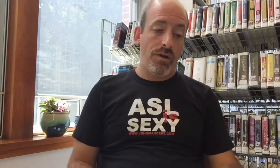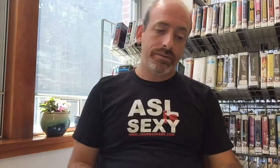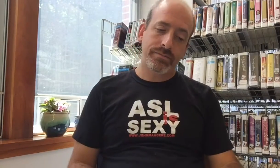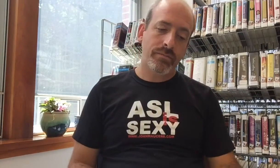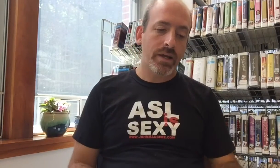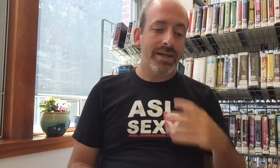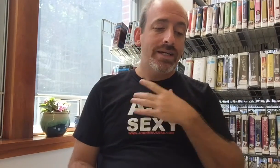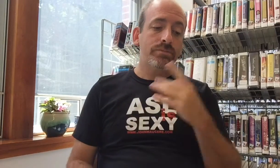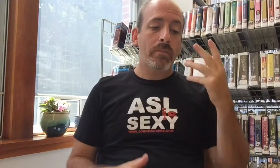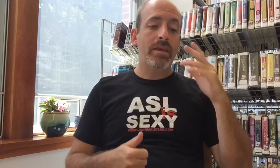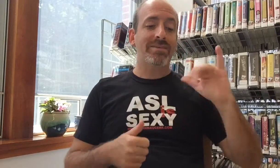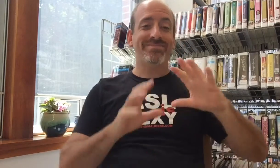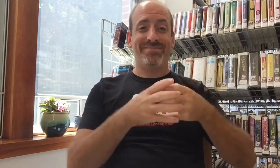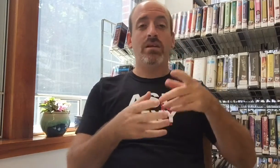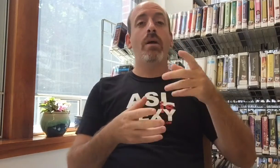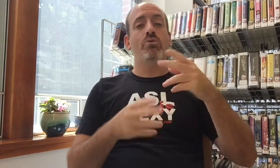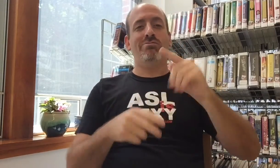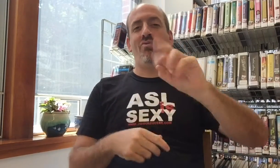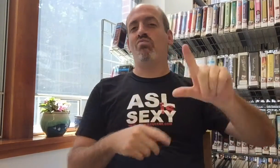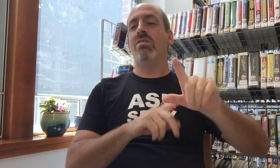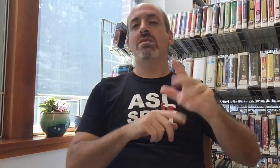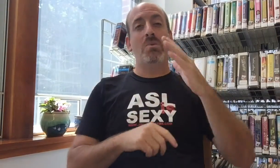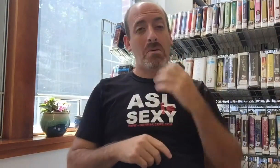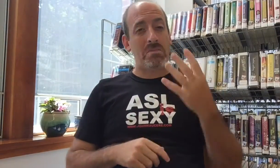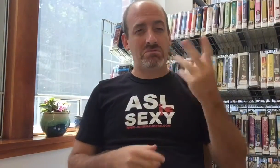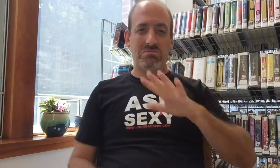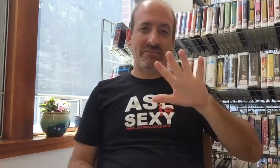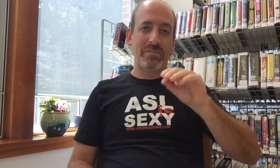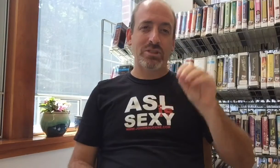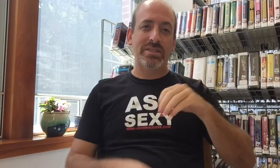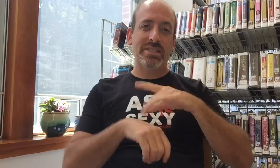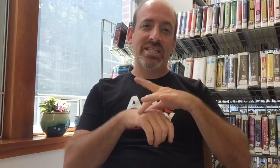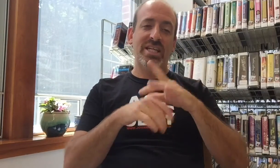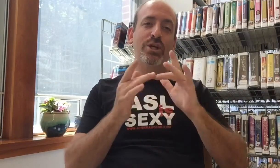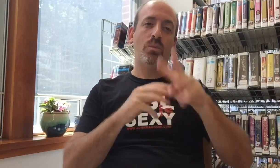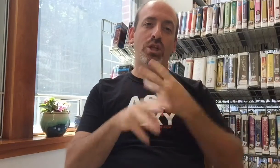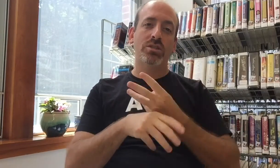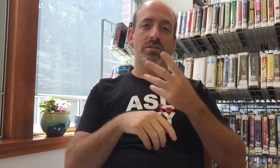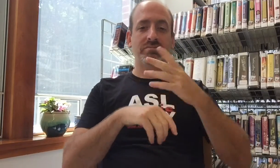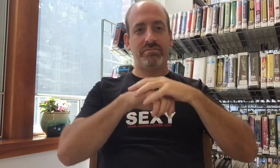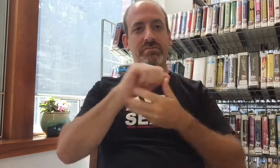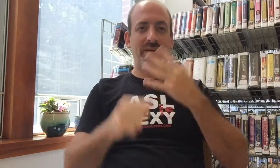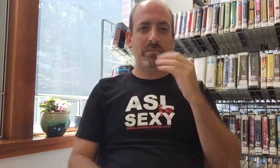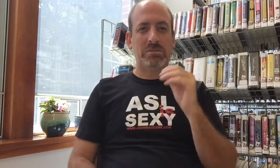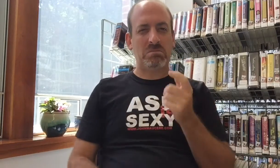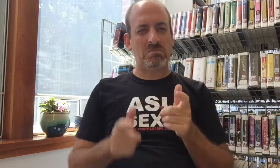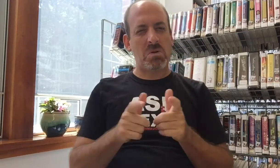These type of people are being classified as trolls. It's anticipated about 5% of people in this Internet world are trolls. It's quite small.